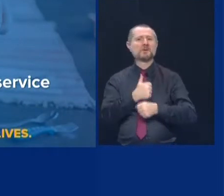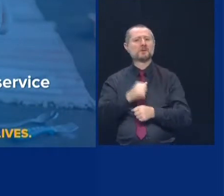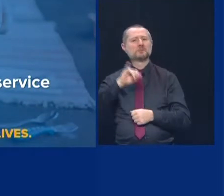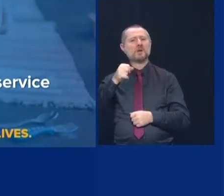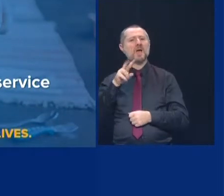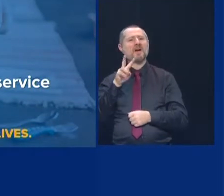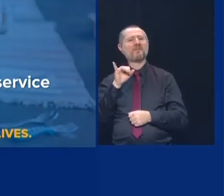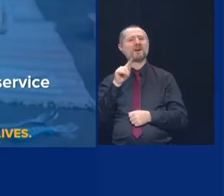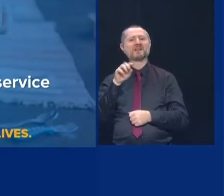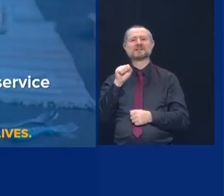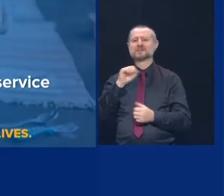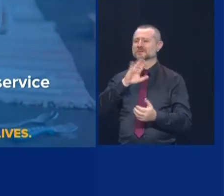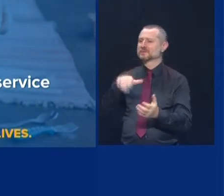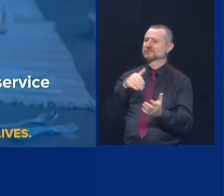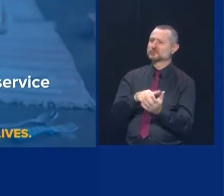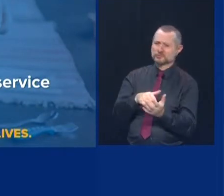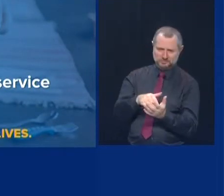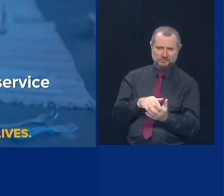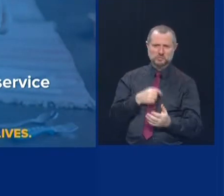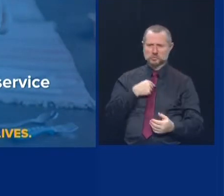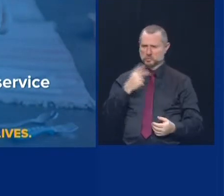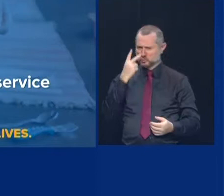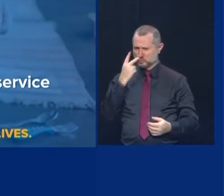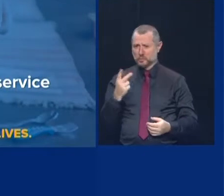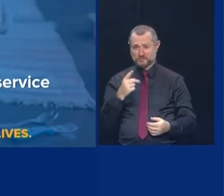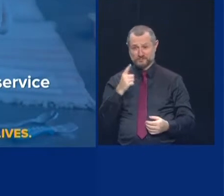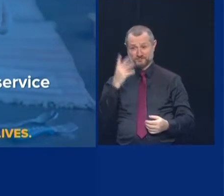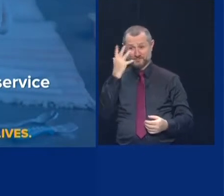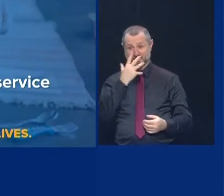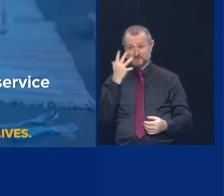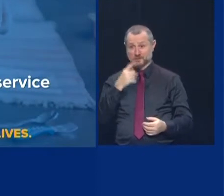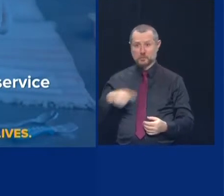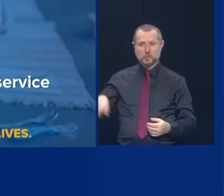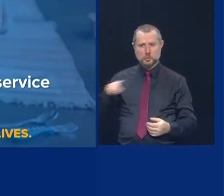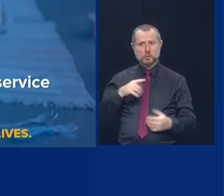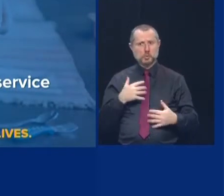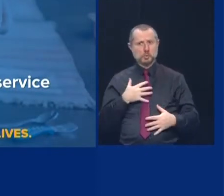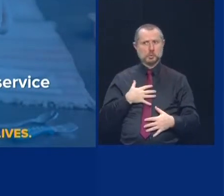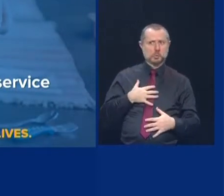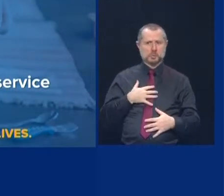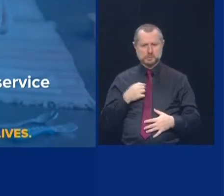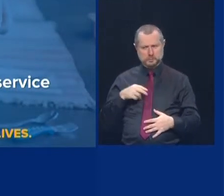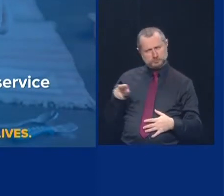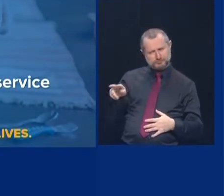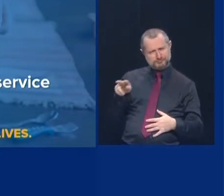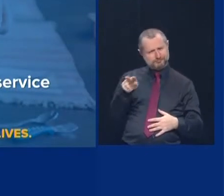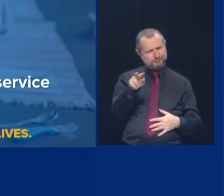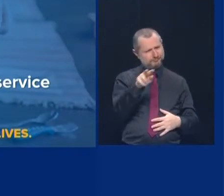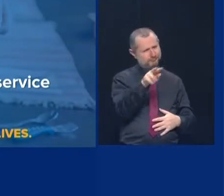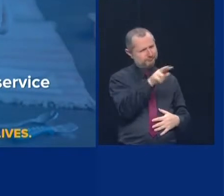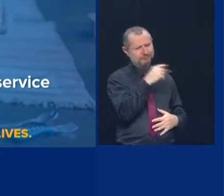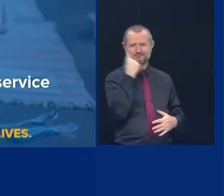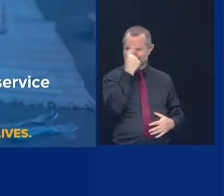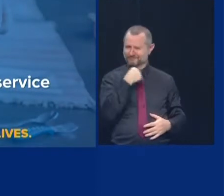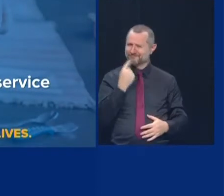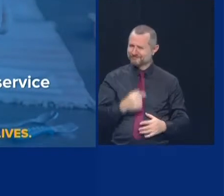THOSE NATIONAL GUARD PEOPLE. I REMEMBER LOOKING AT THE NATIONAL GUARD WHEN WE WERE SETTING UP THE JAVITS CENTER.